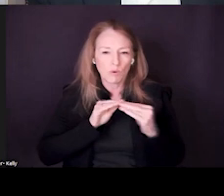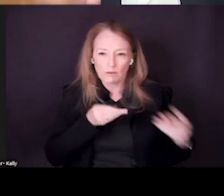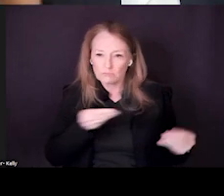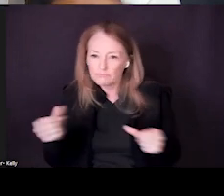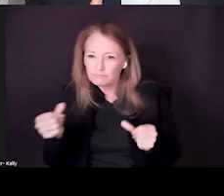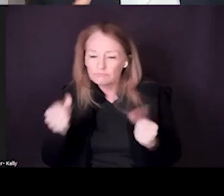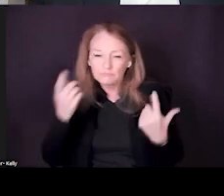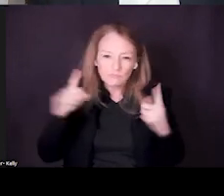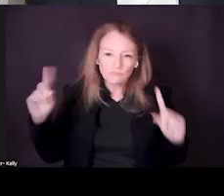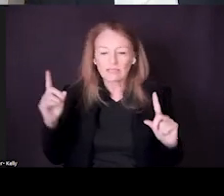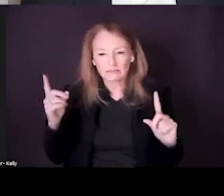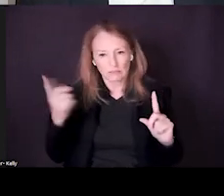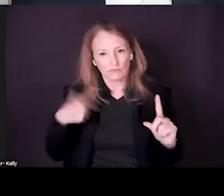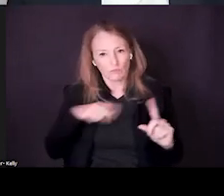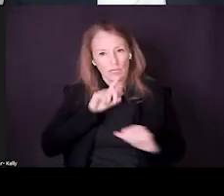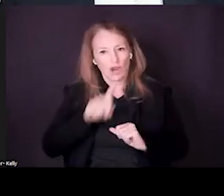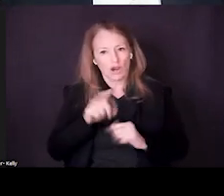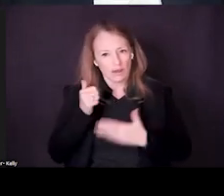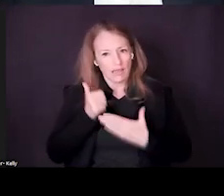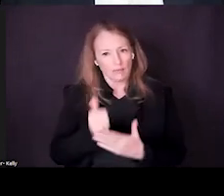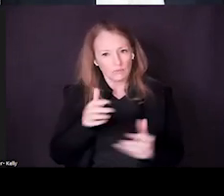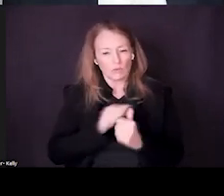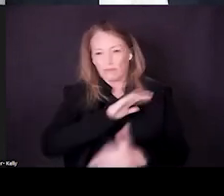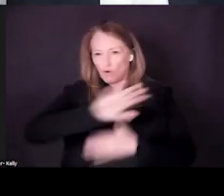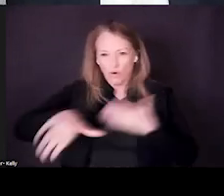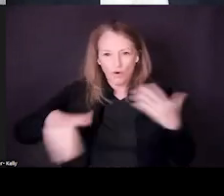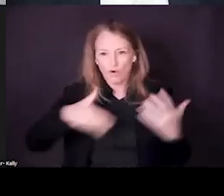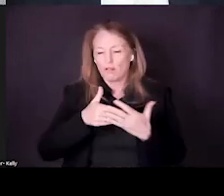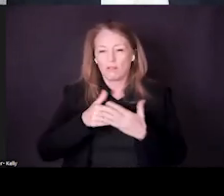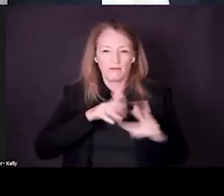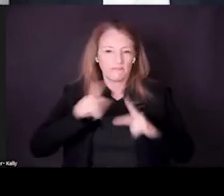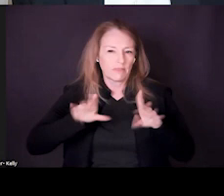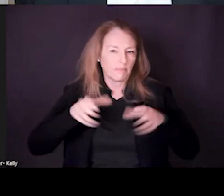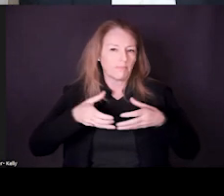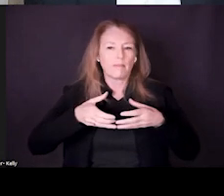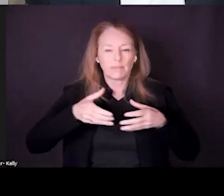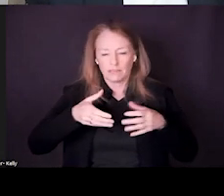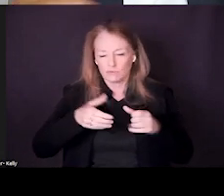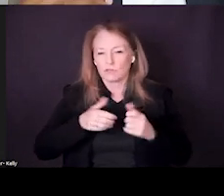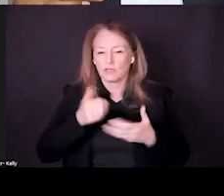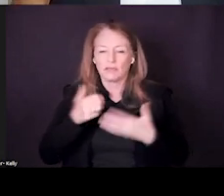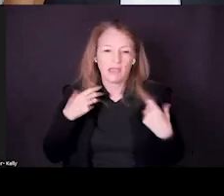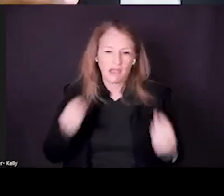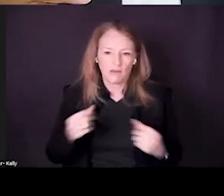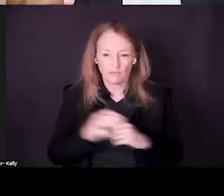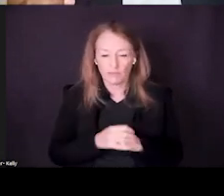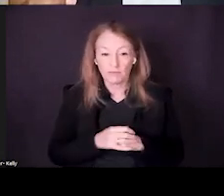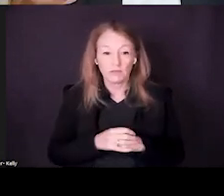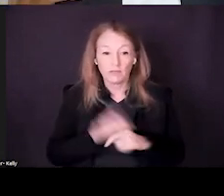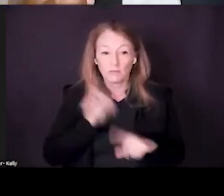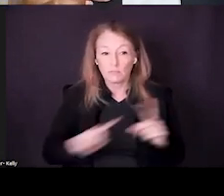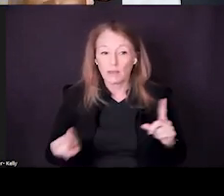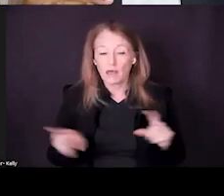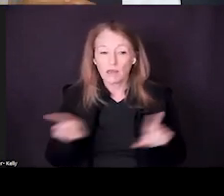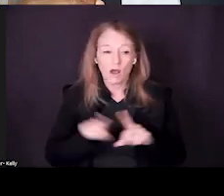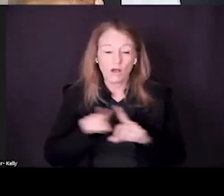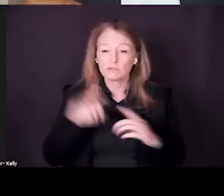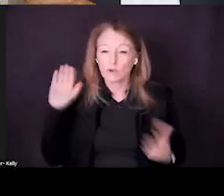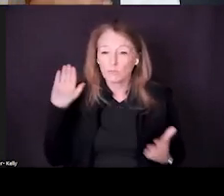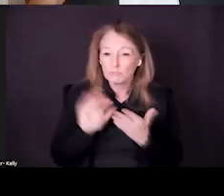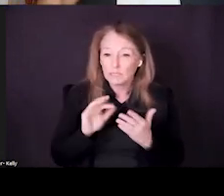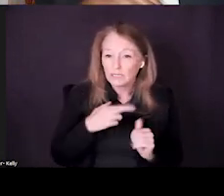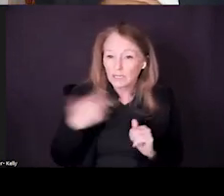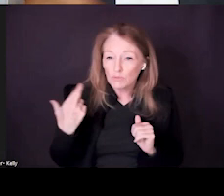WITH THE OVERALL HELP. WE ALSO HAVE TO INTERVENE EARLY. WE KNOW